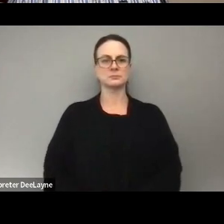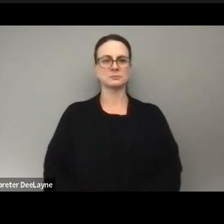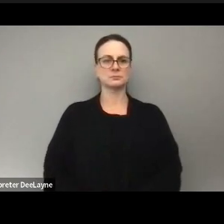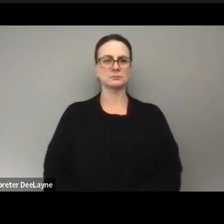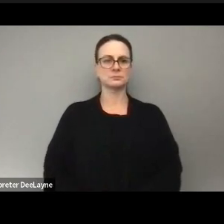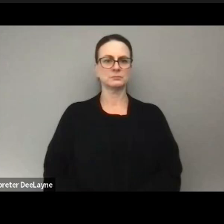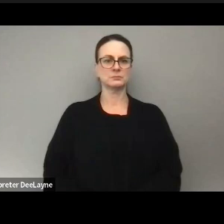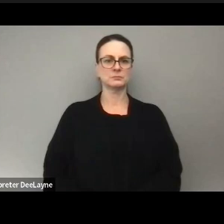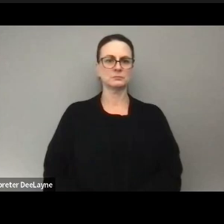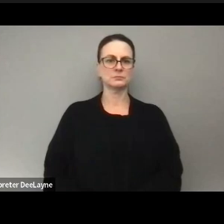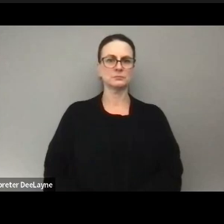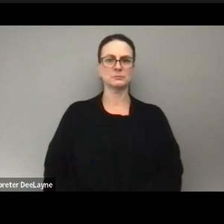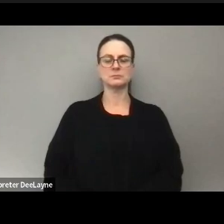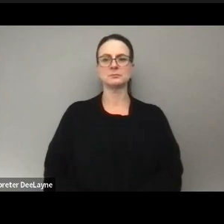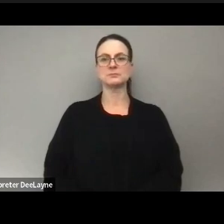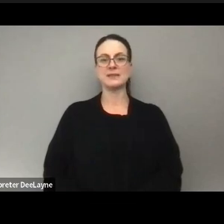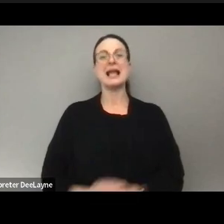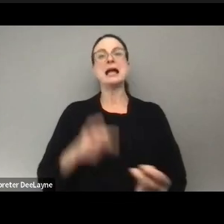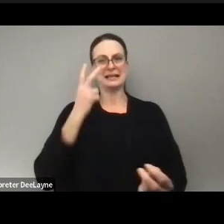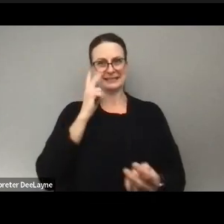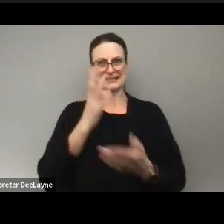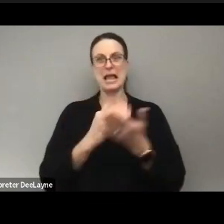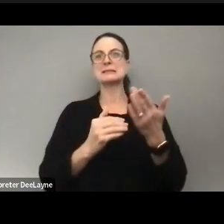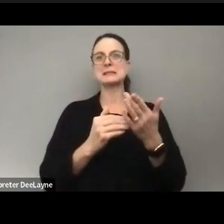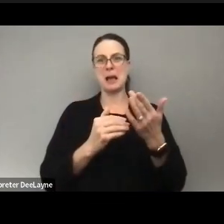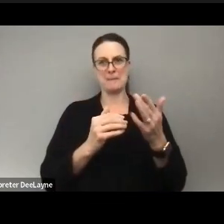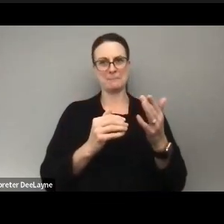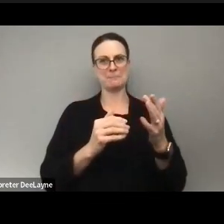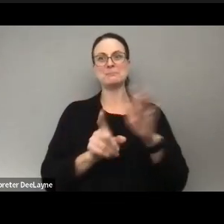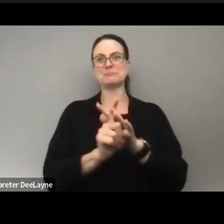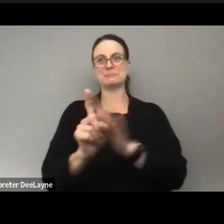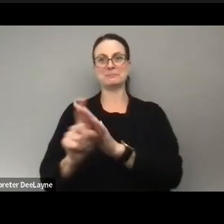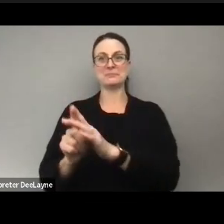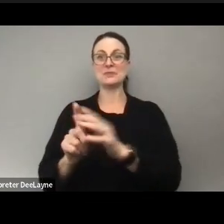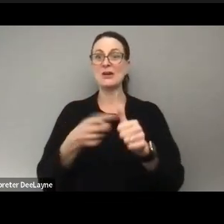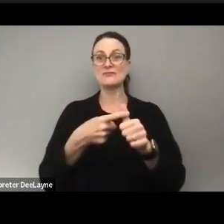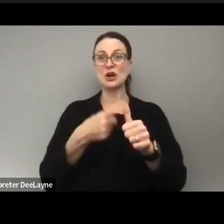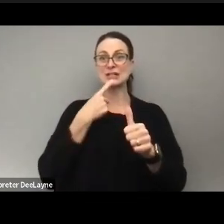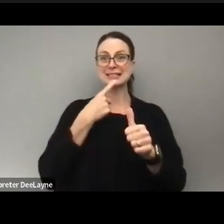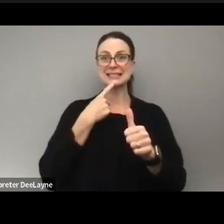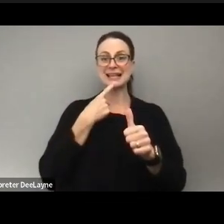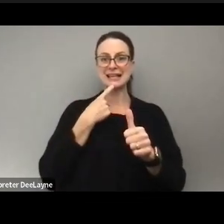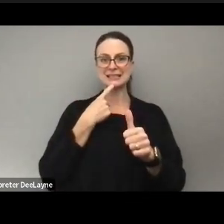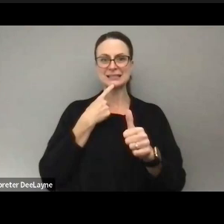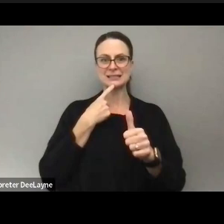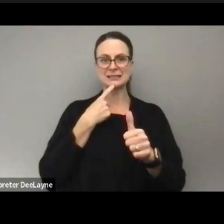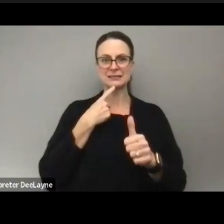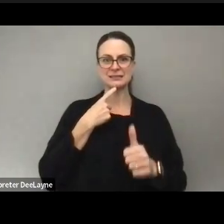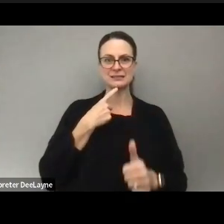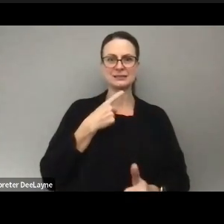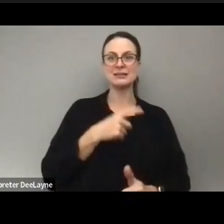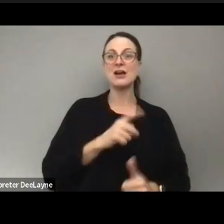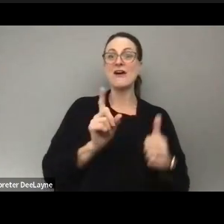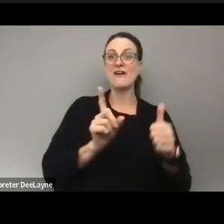There we go. All right, I'm seeing some. The first one says concrete first and then abstract.